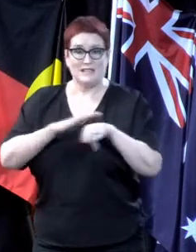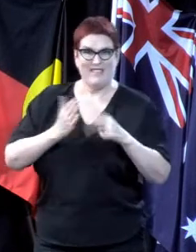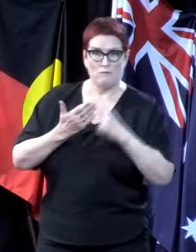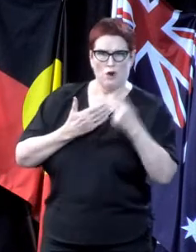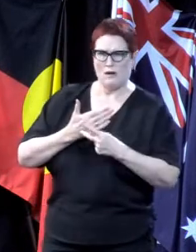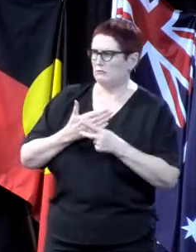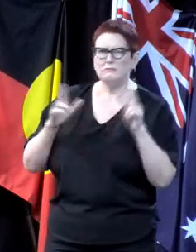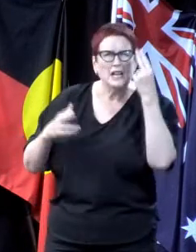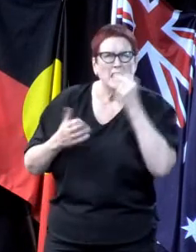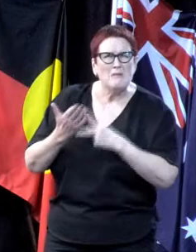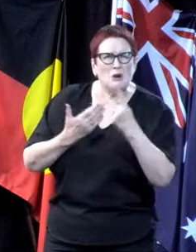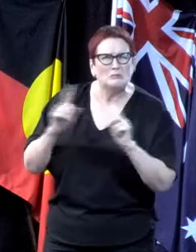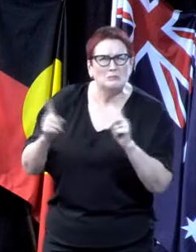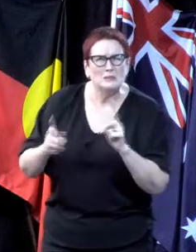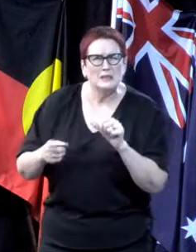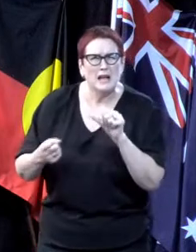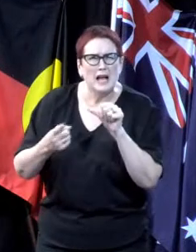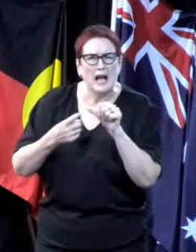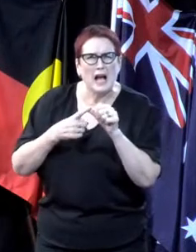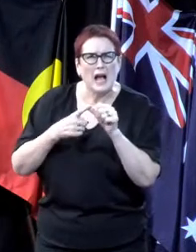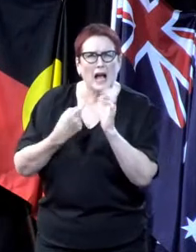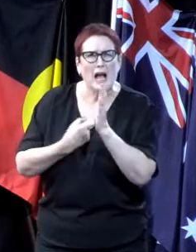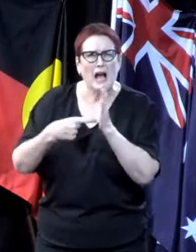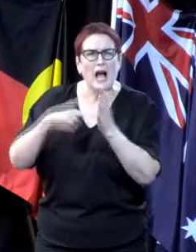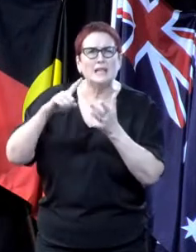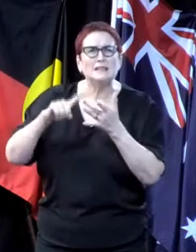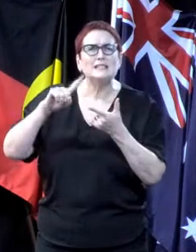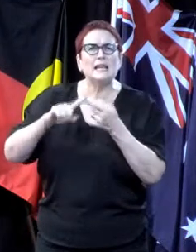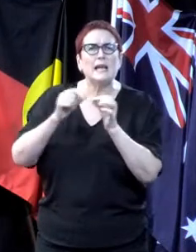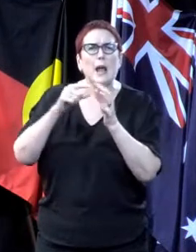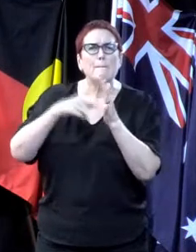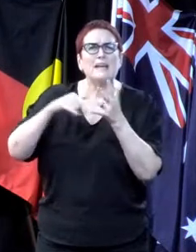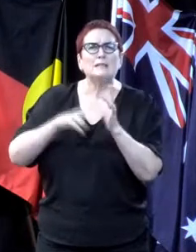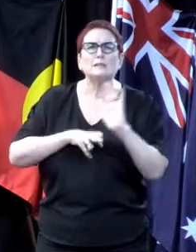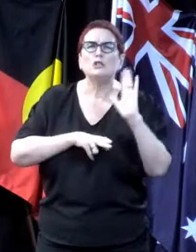Sorry, what was the name of the program? ARTIE, as in Arthur Beetson. It's Former State of Origin Greats.